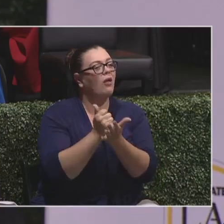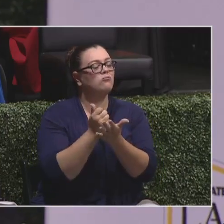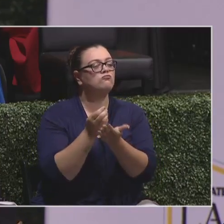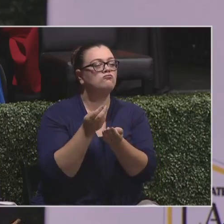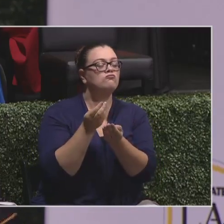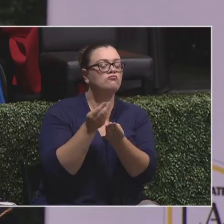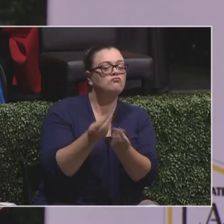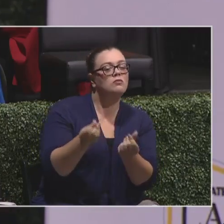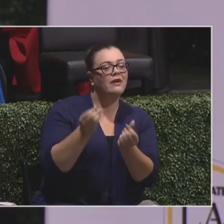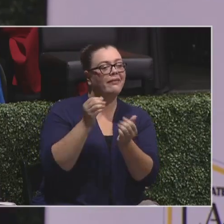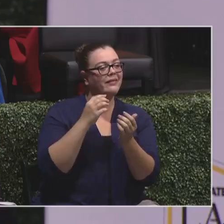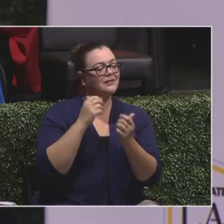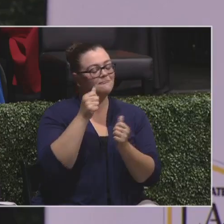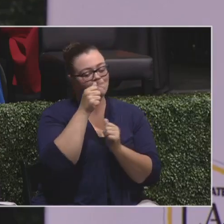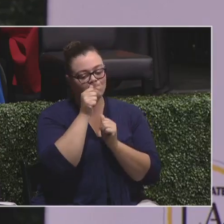THEY ARE STUDENTS LIKE BENJAMIN NITTAYO.